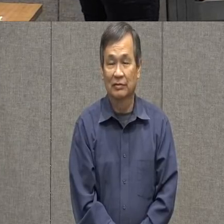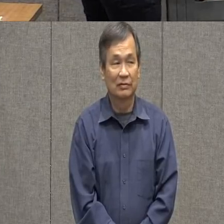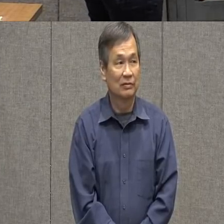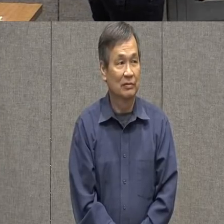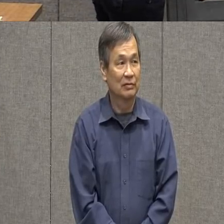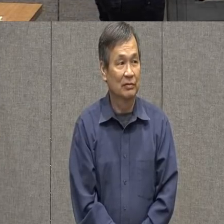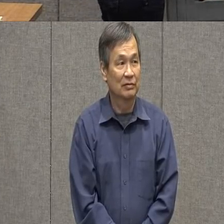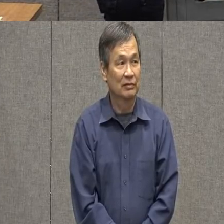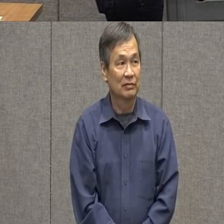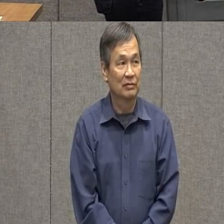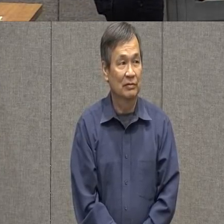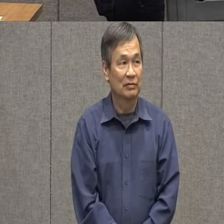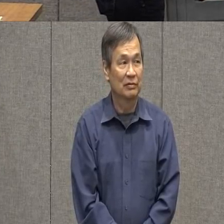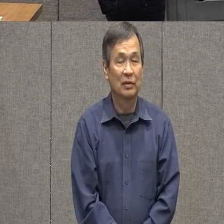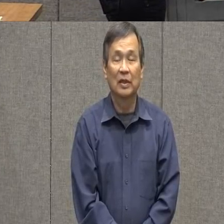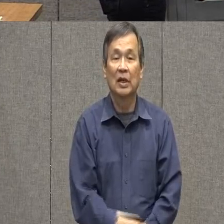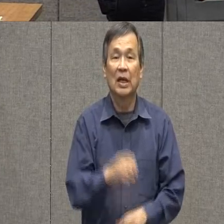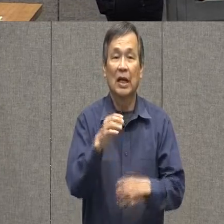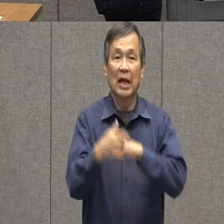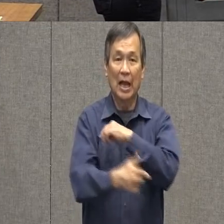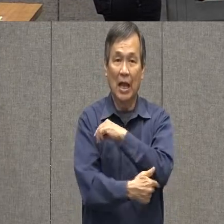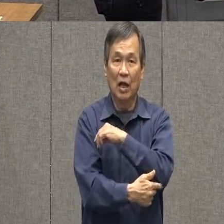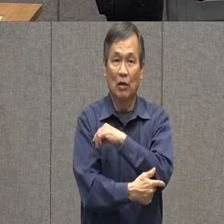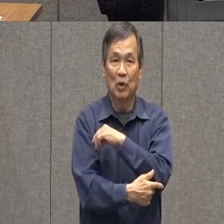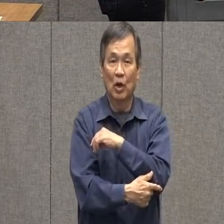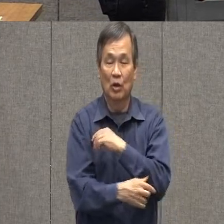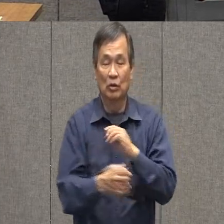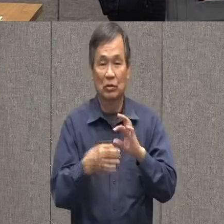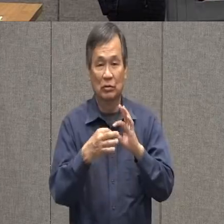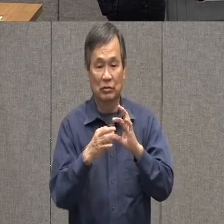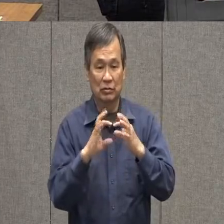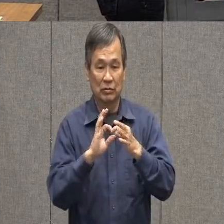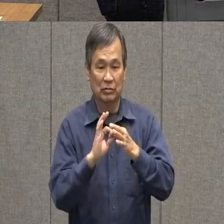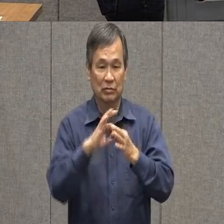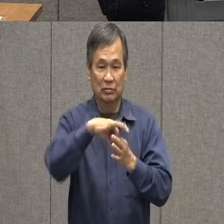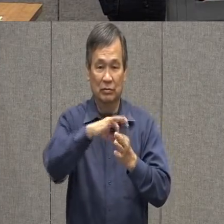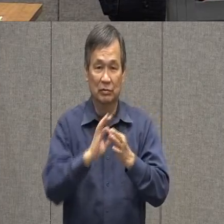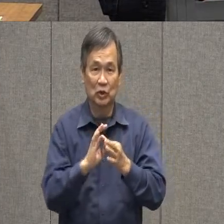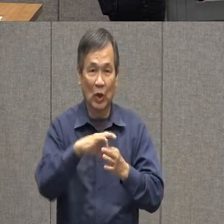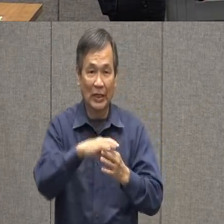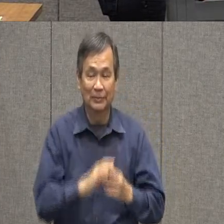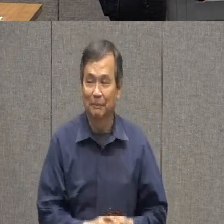and a circle here because an elbow is a joint. And remember, where we have joints,